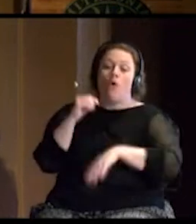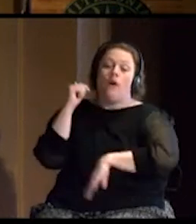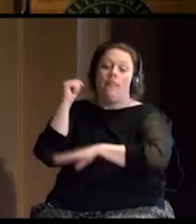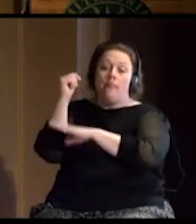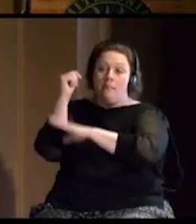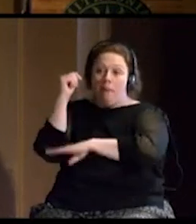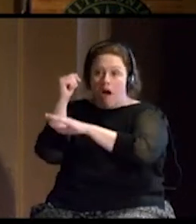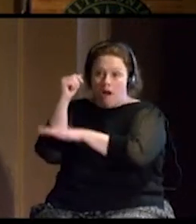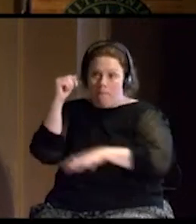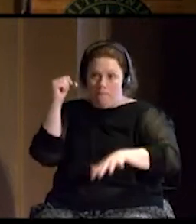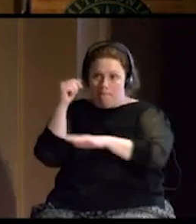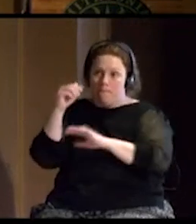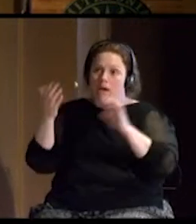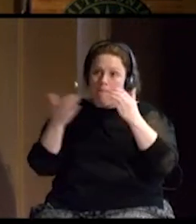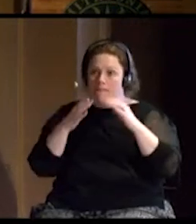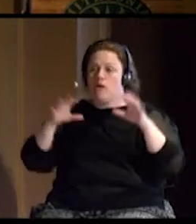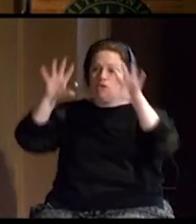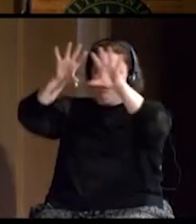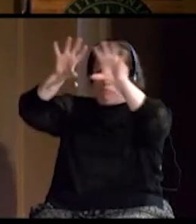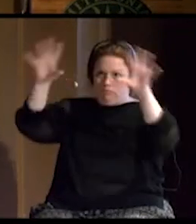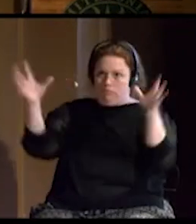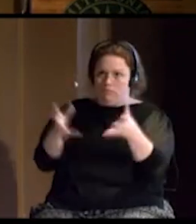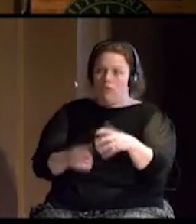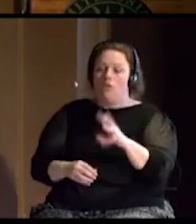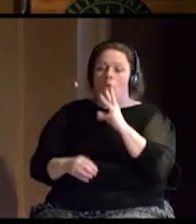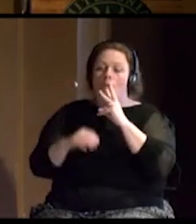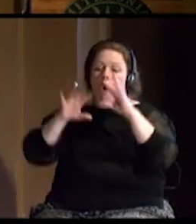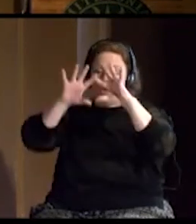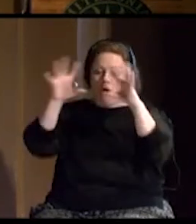And in line with the prediction, we do find that rates of lineage diversification